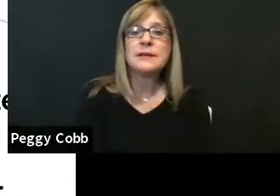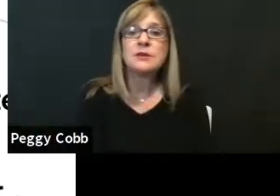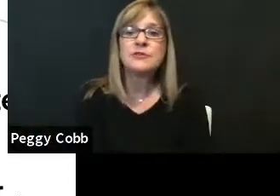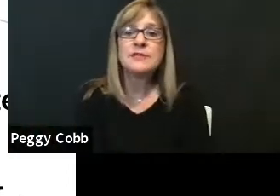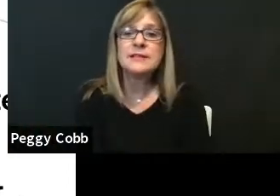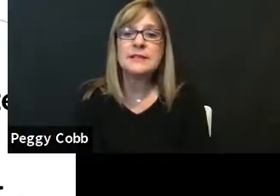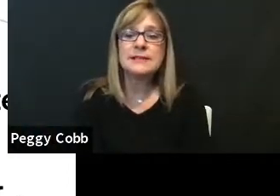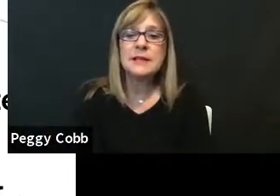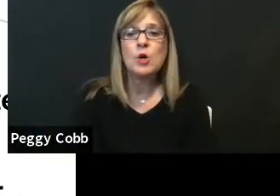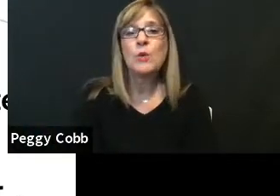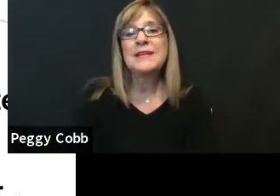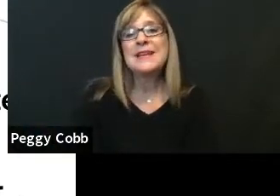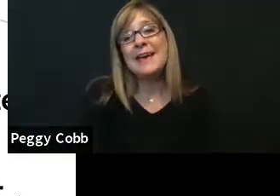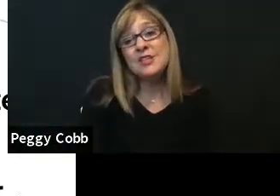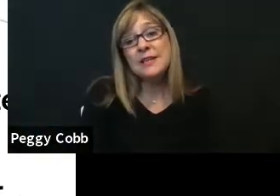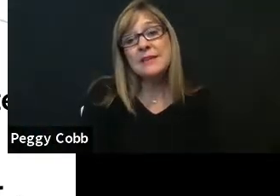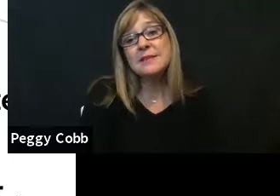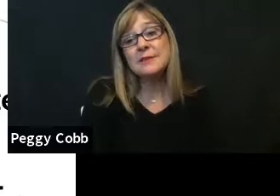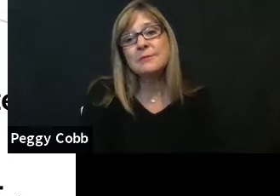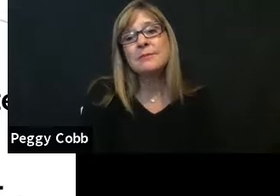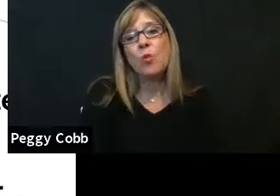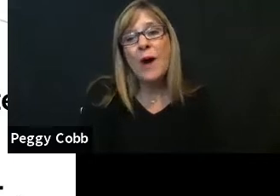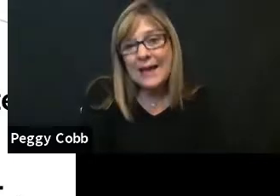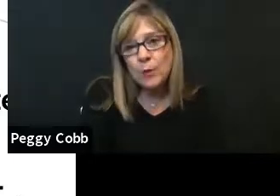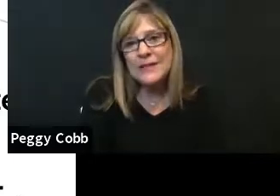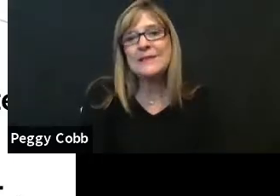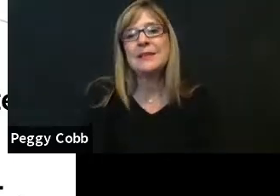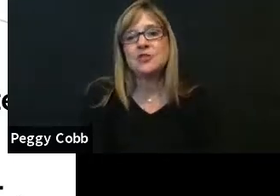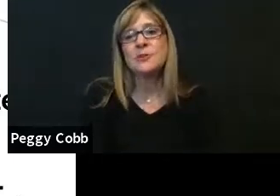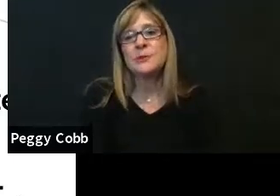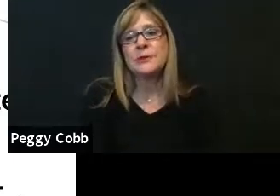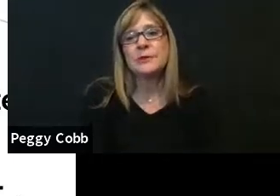the medical facilities. We need to educate them why we need the interpreter.